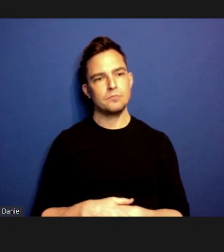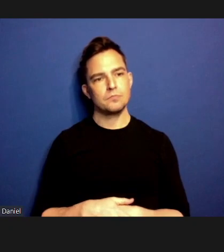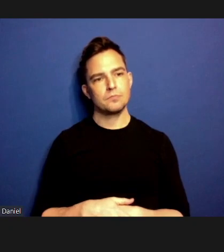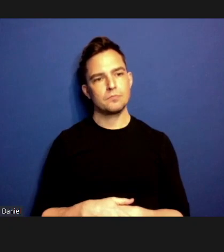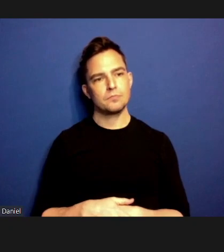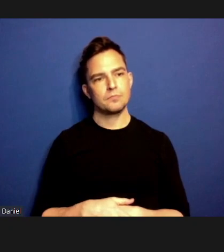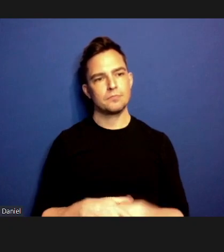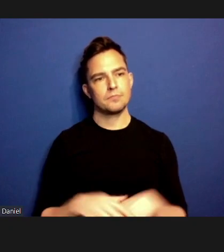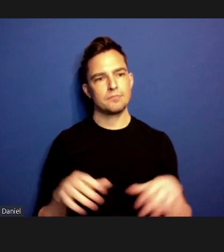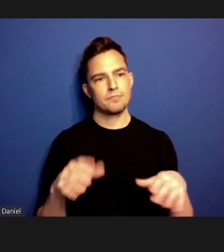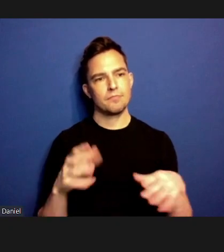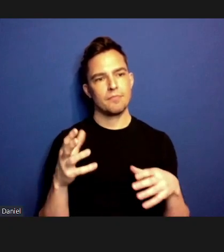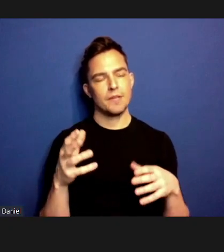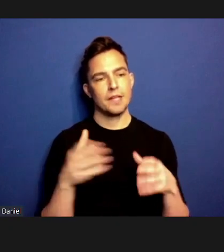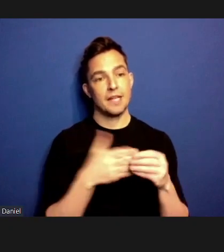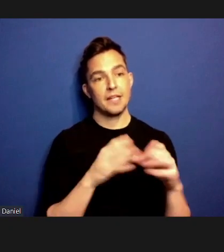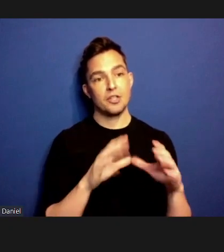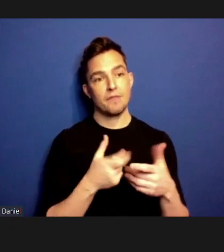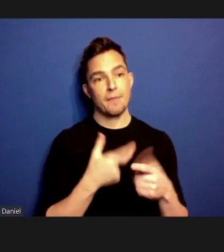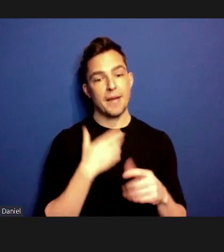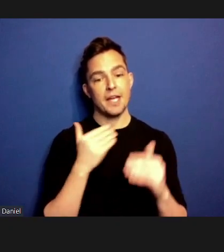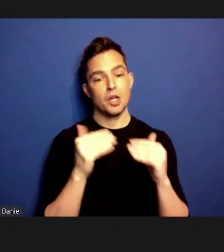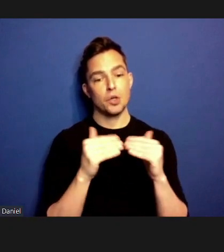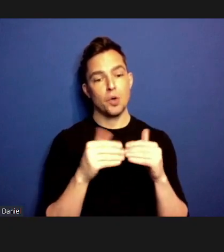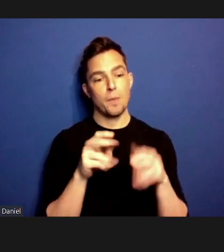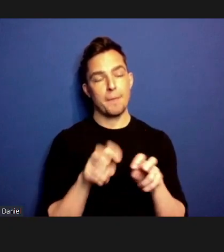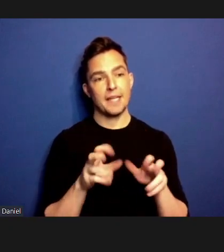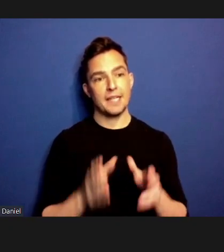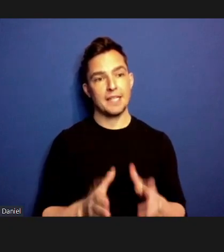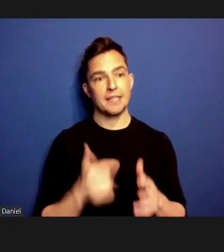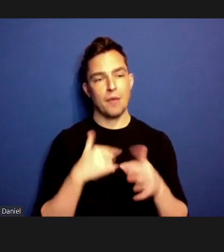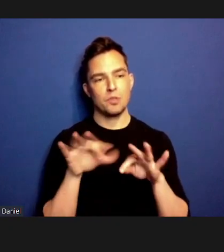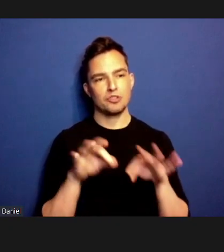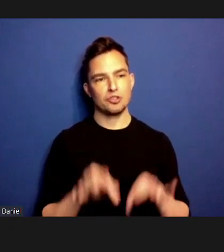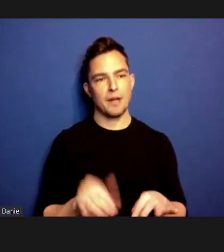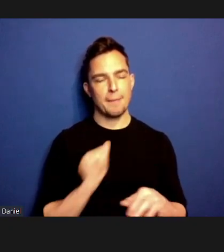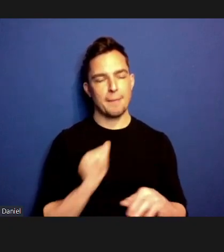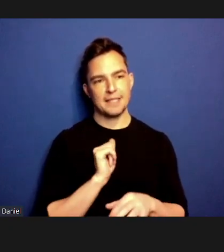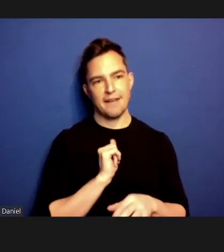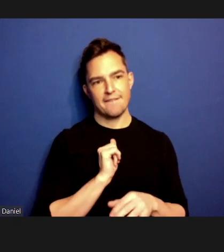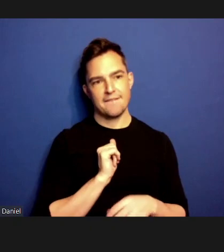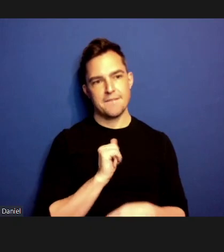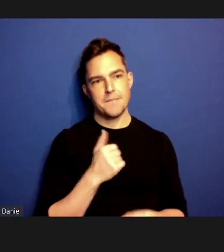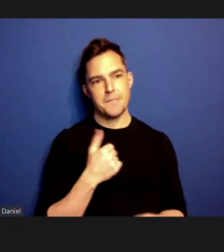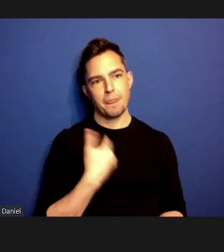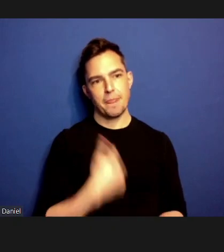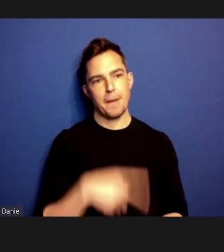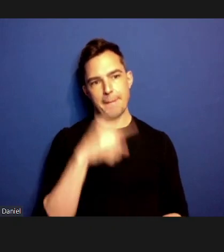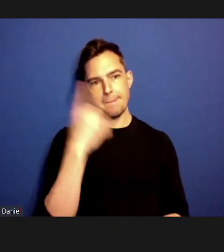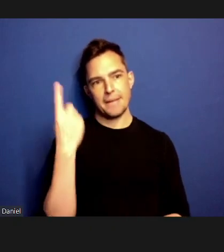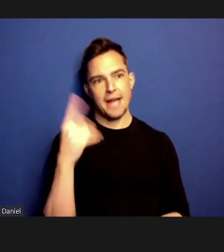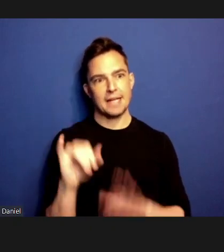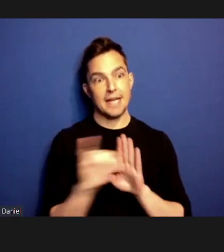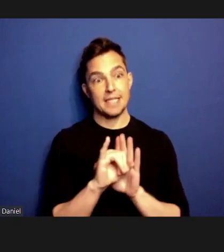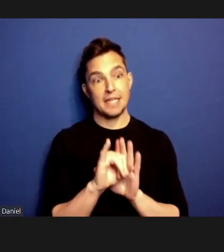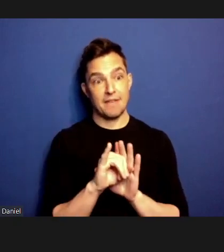from my co-panelists, I will describe myself, I am a black identifying woman that hails